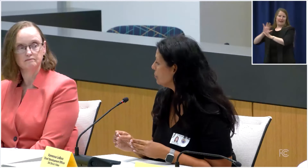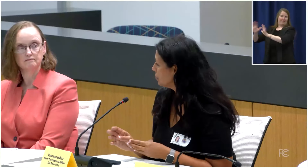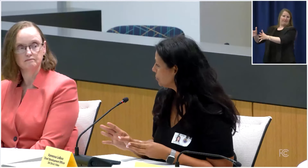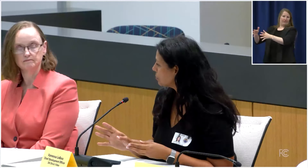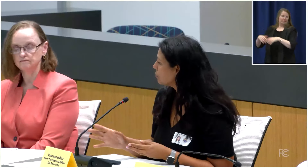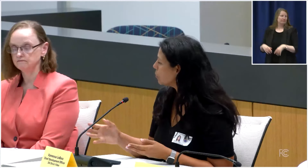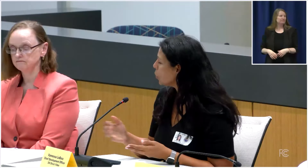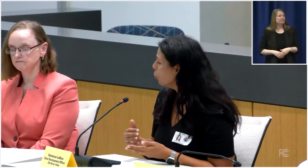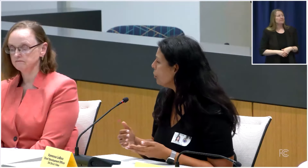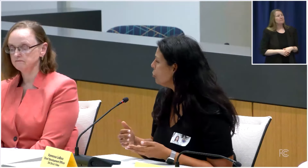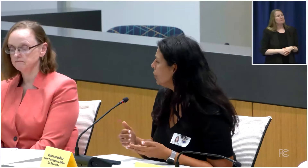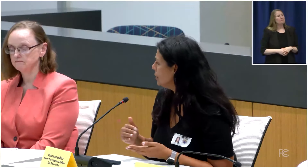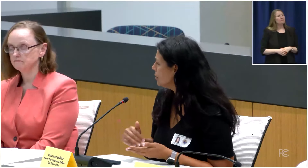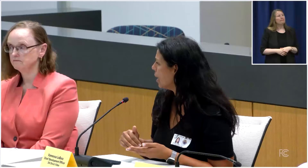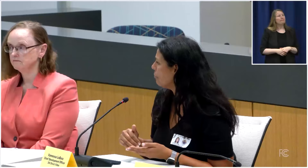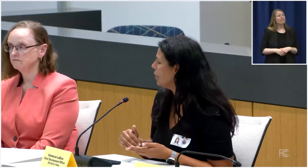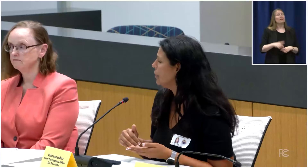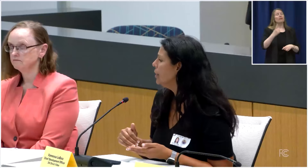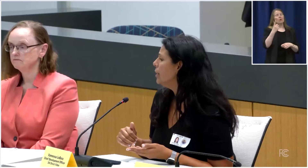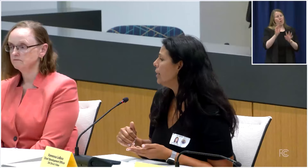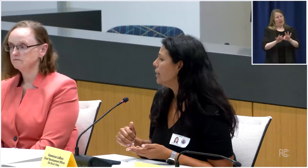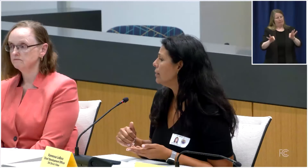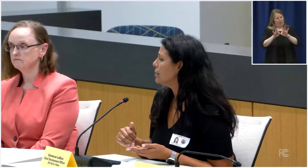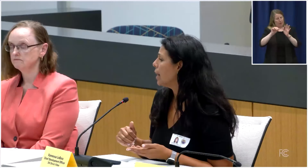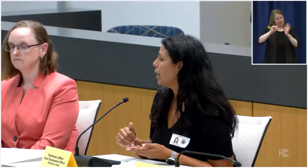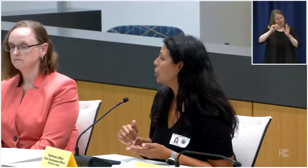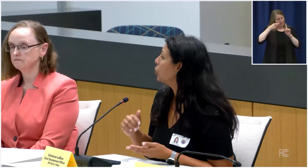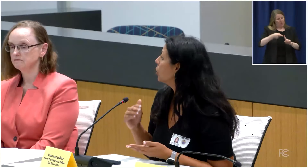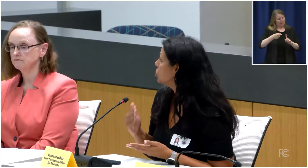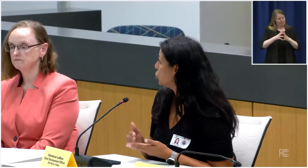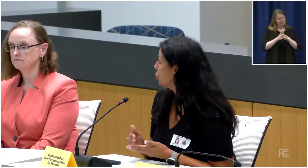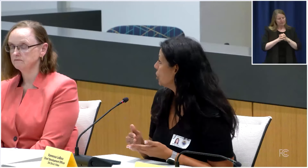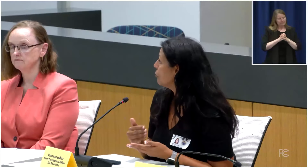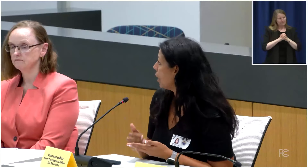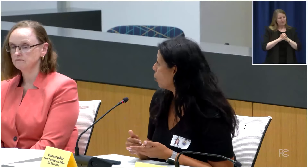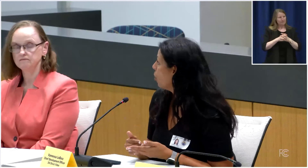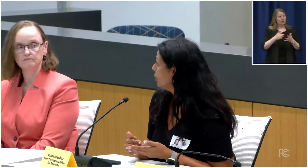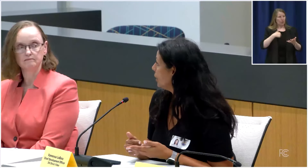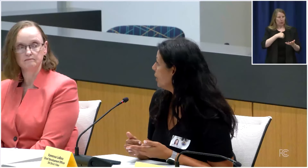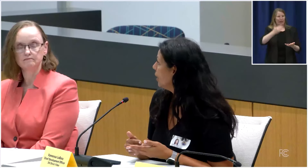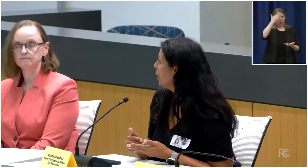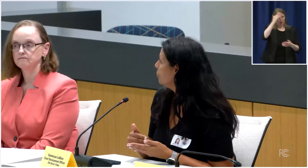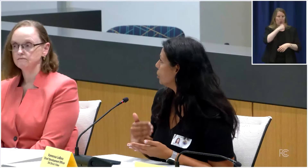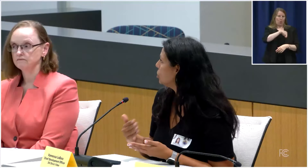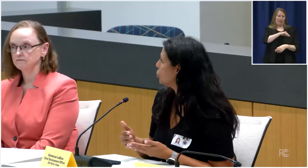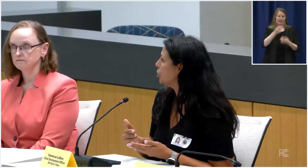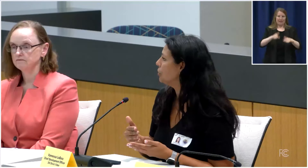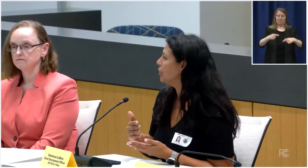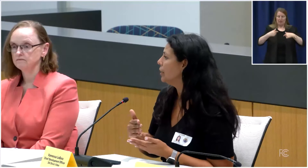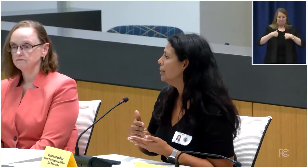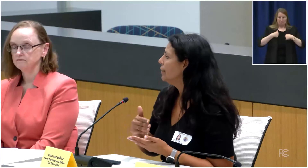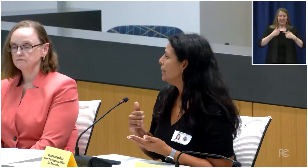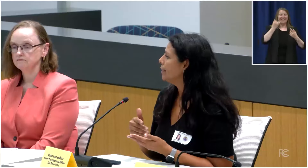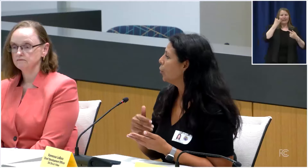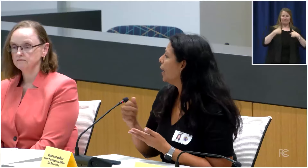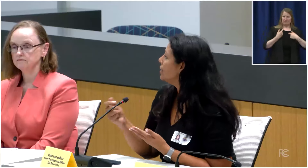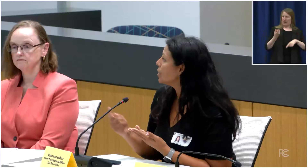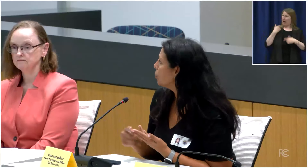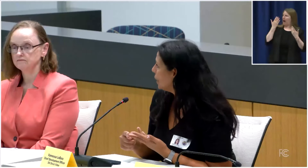TRAINING AND THE HIRING IS KIND OF DONE FOR YOU. ONE REALLY IMPORTANT PART TO THAT WITH DOING THE STAFFING